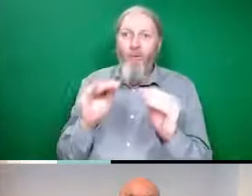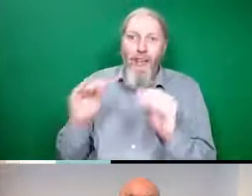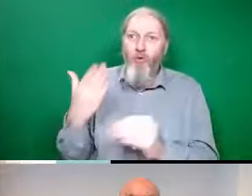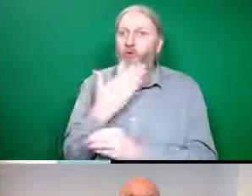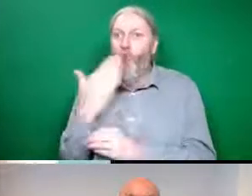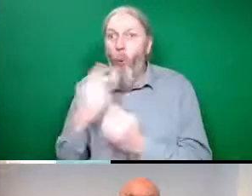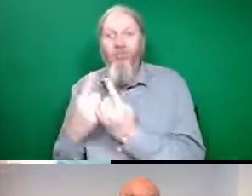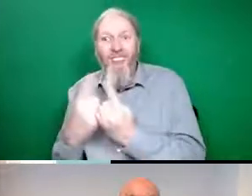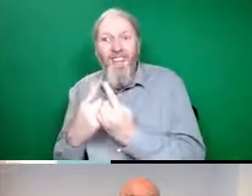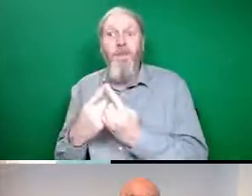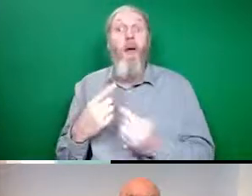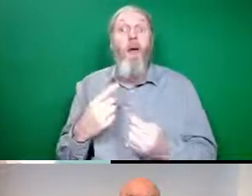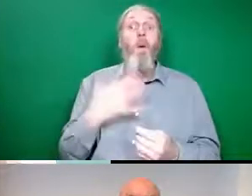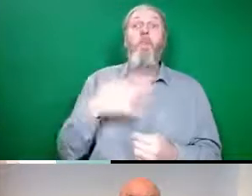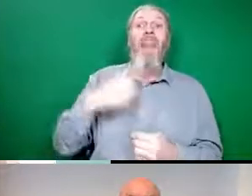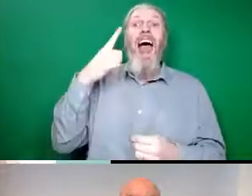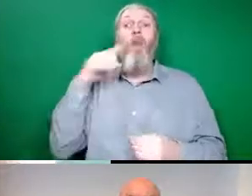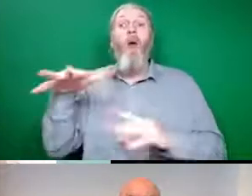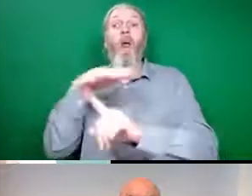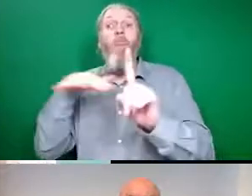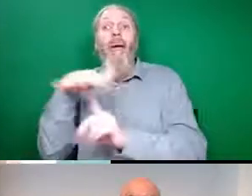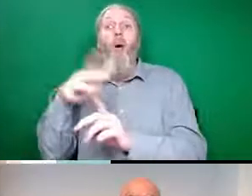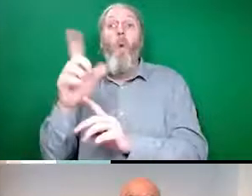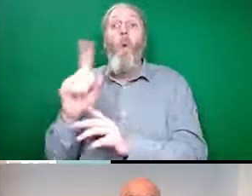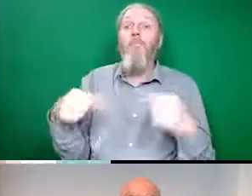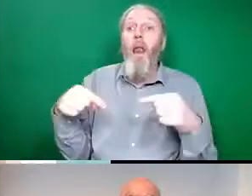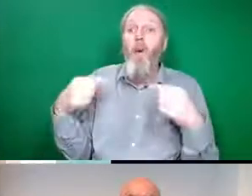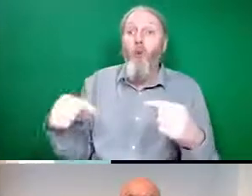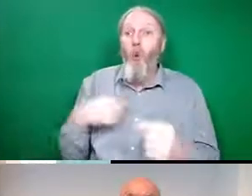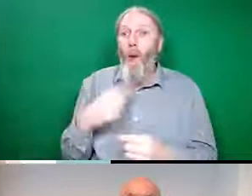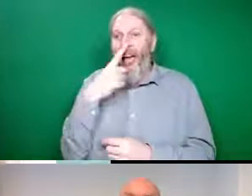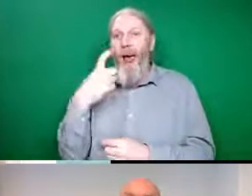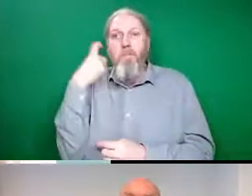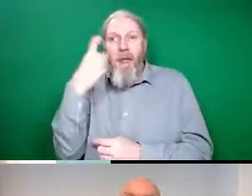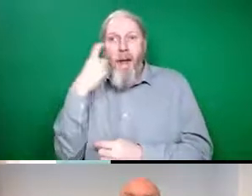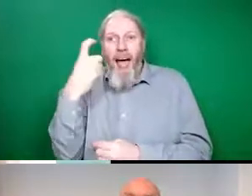third, private and and public organisations and communities, which enabled us to bring that diverse